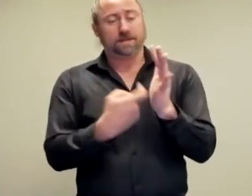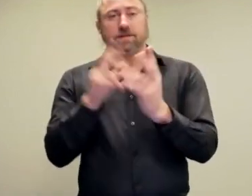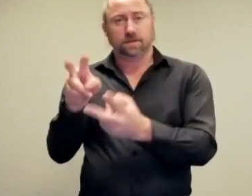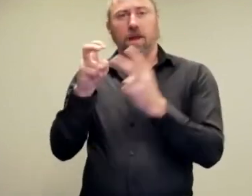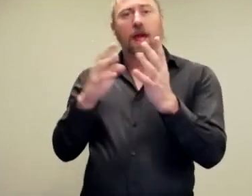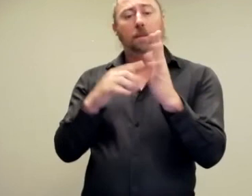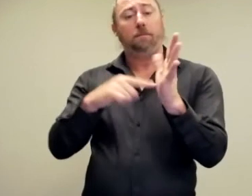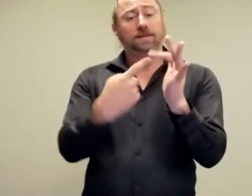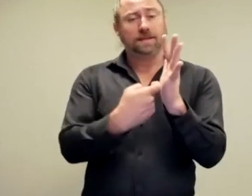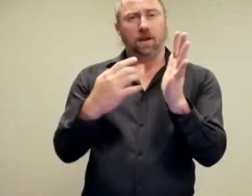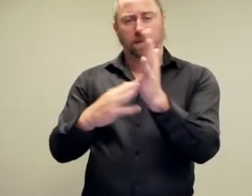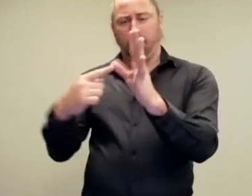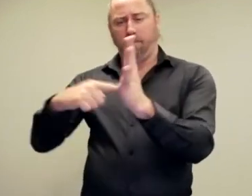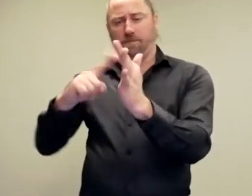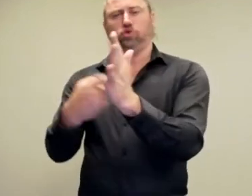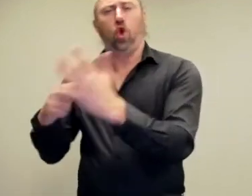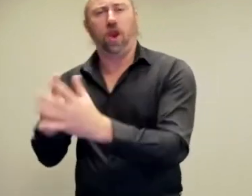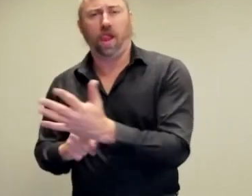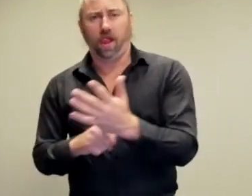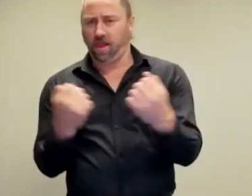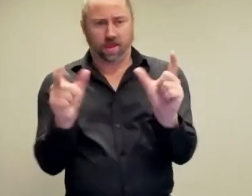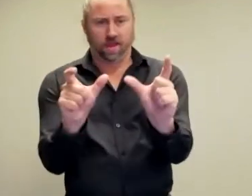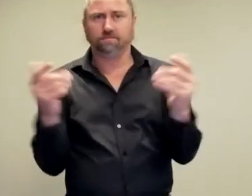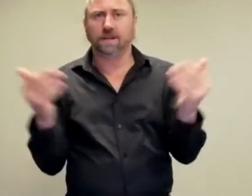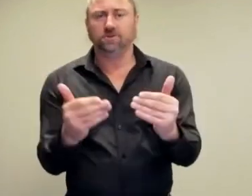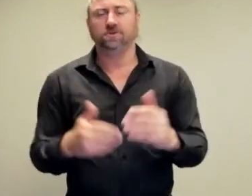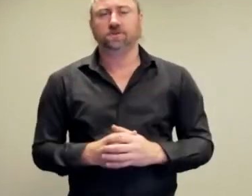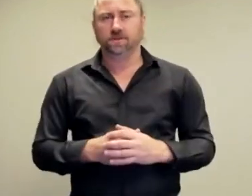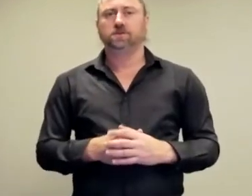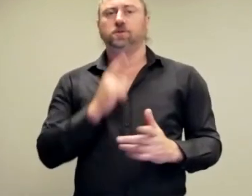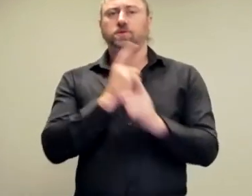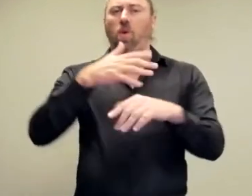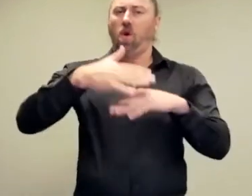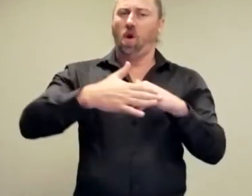that recognises the multiple dimensions of human life.